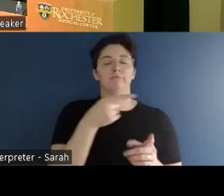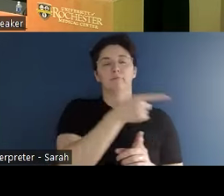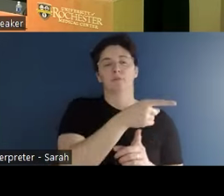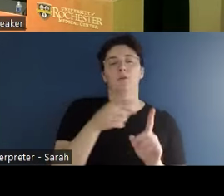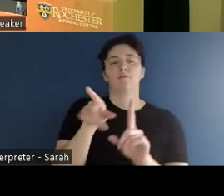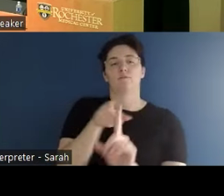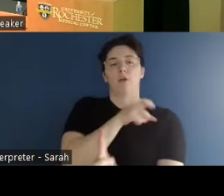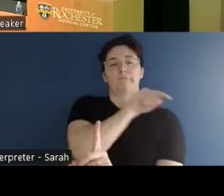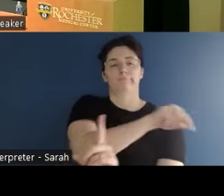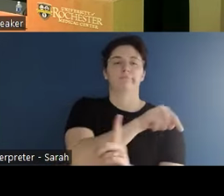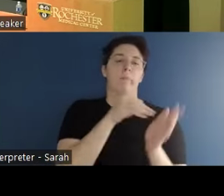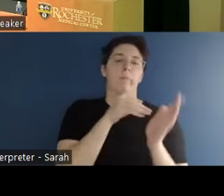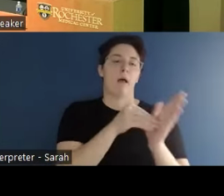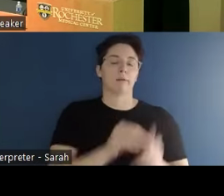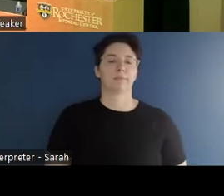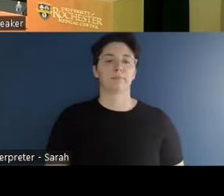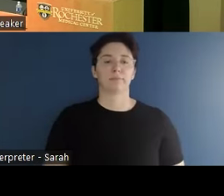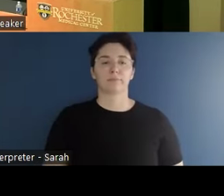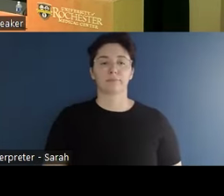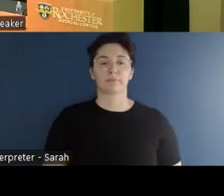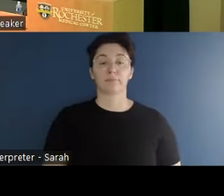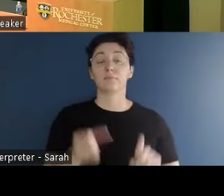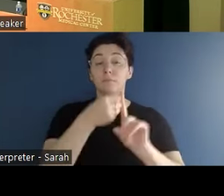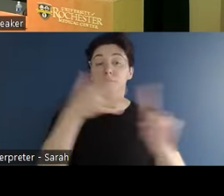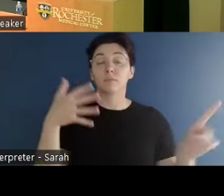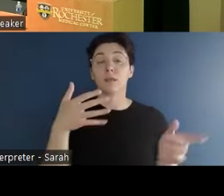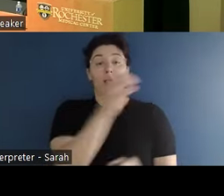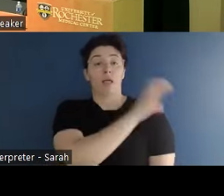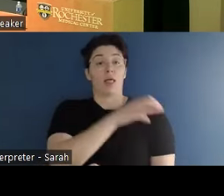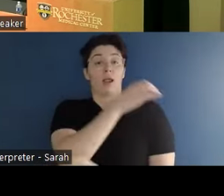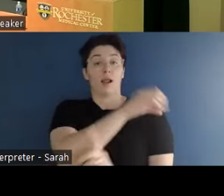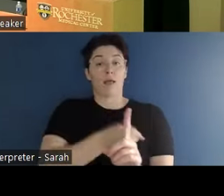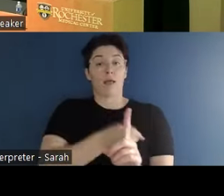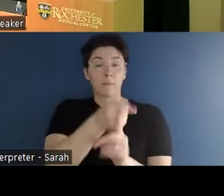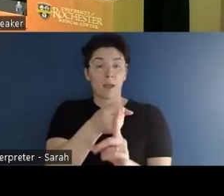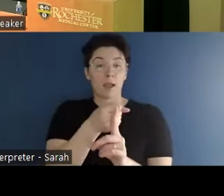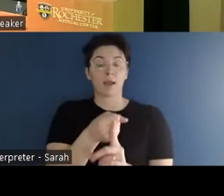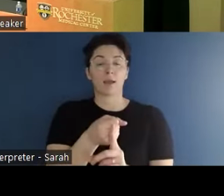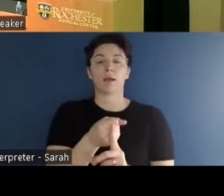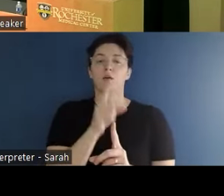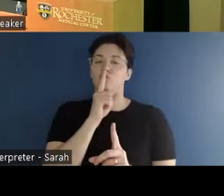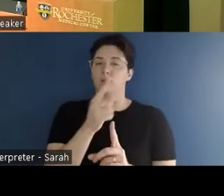sure to discuss clinical implications or what I'll be calling tangible Tak homes